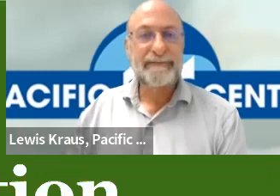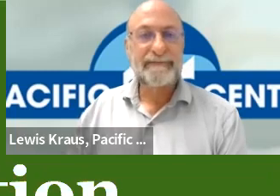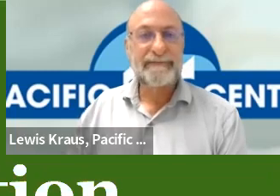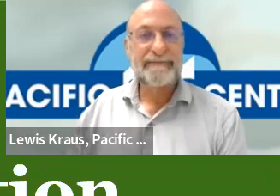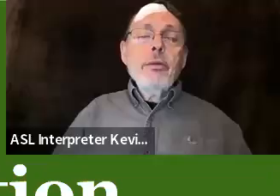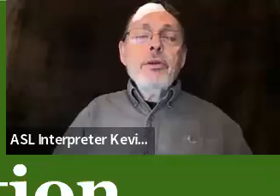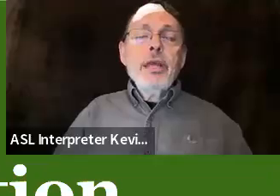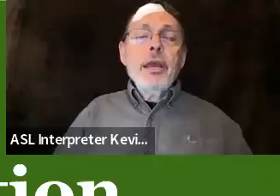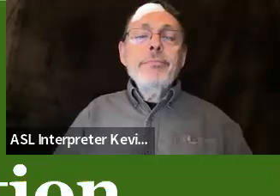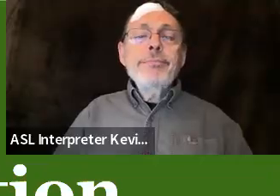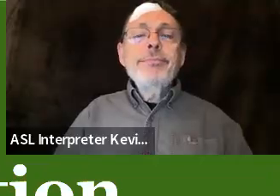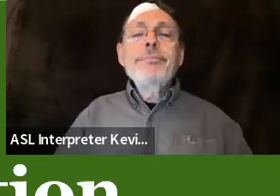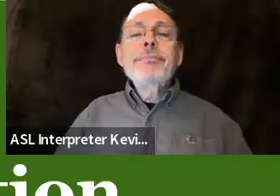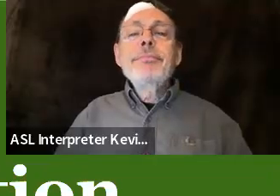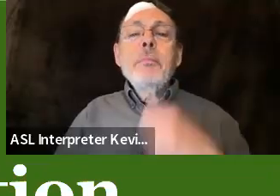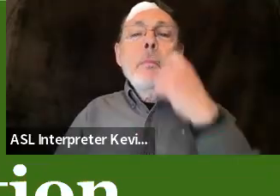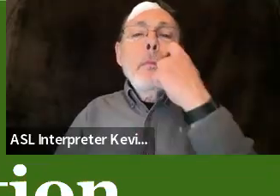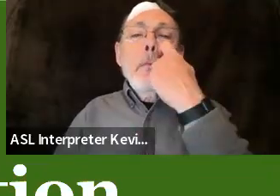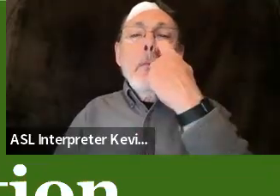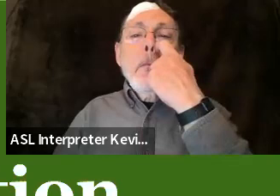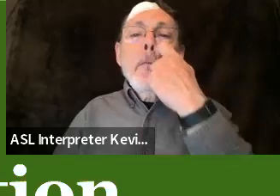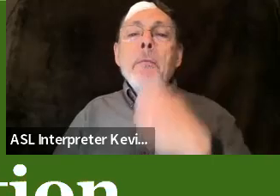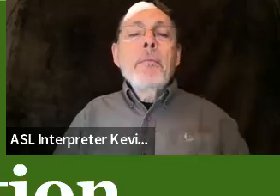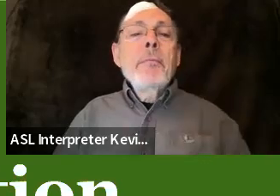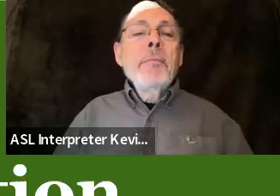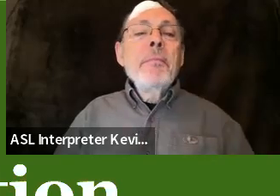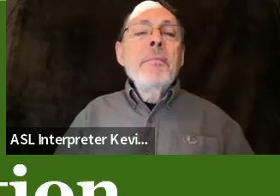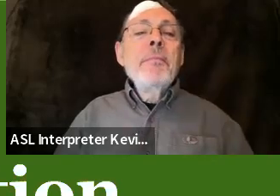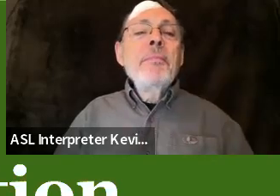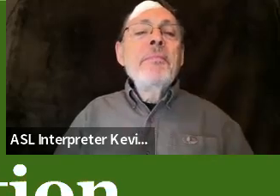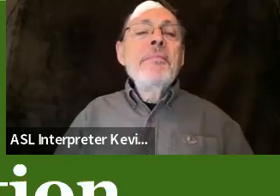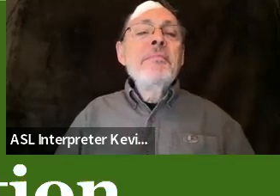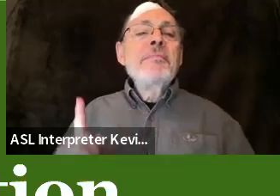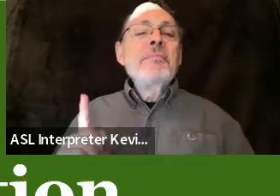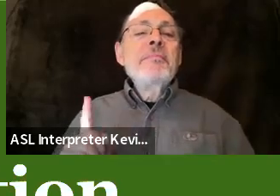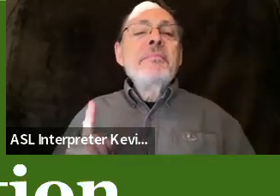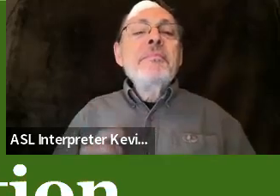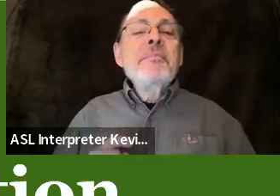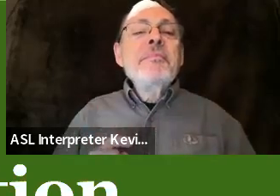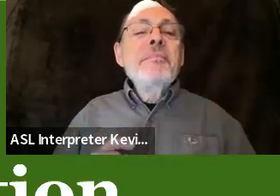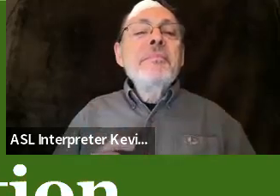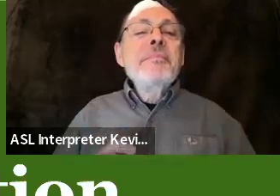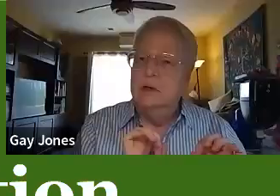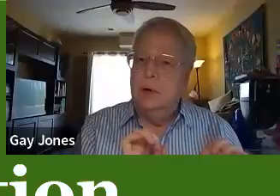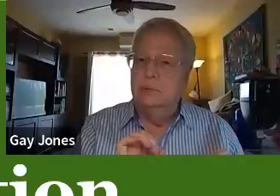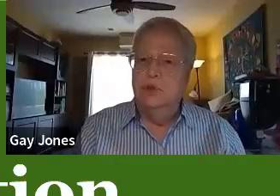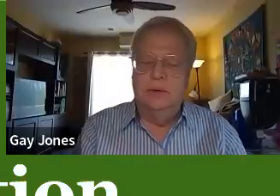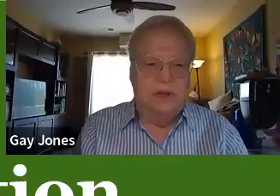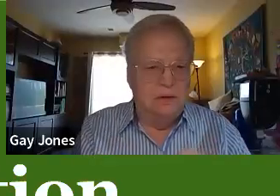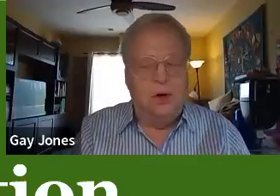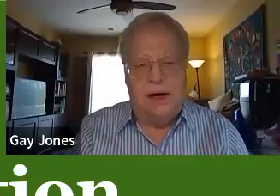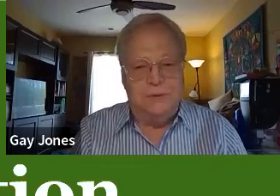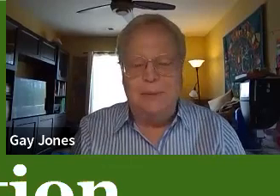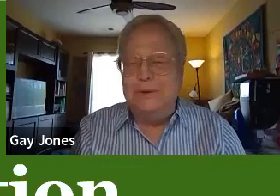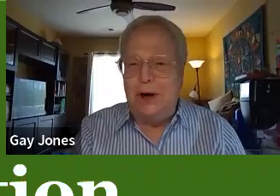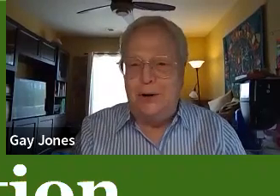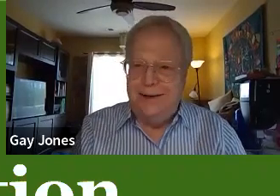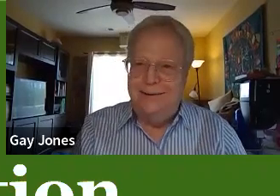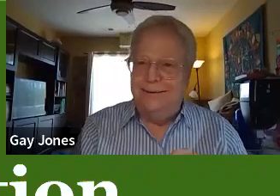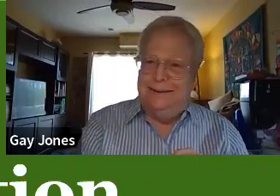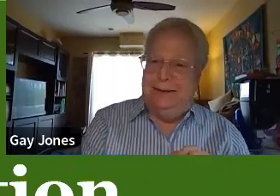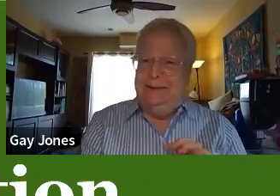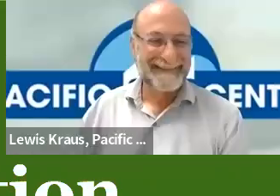I thought you were unmuting me.